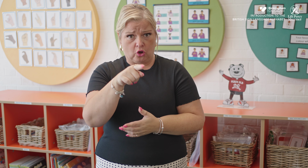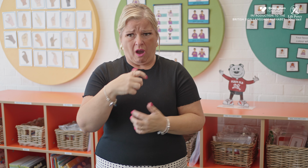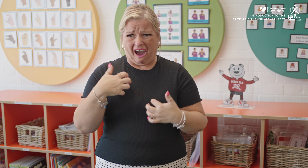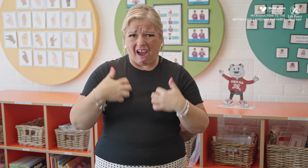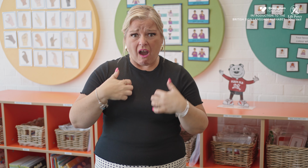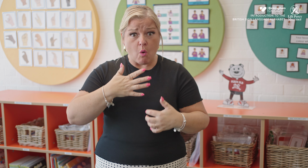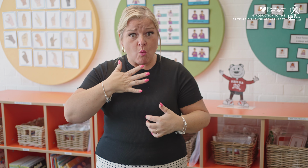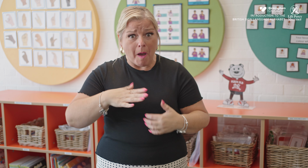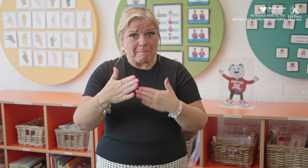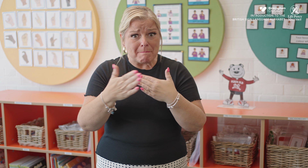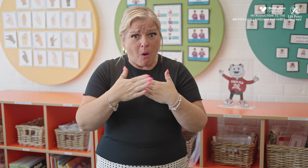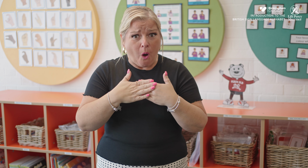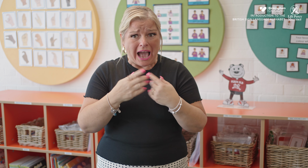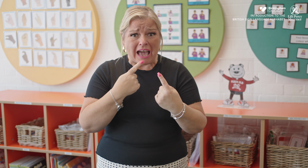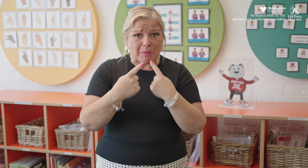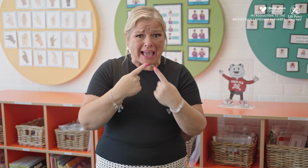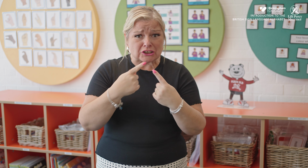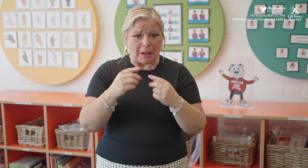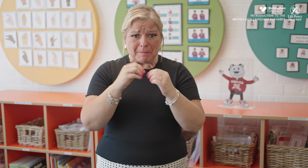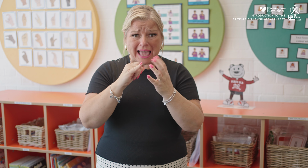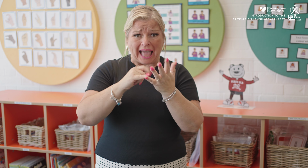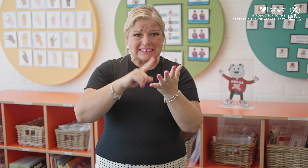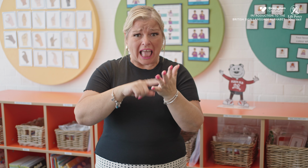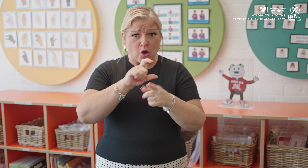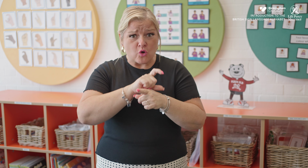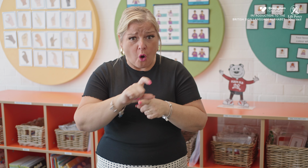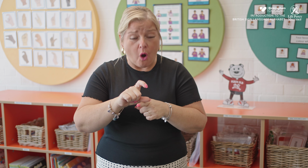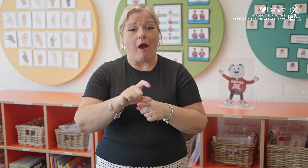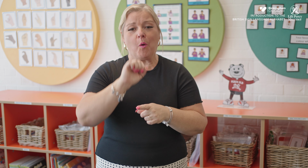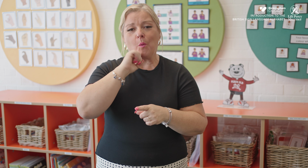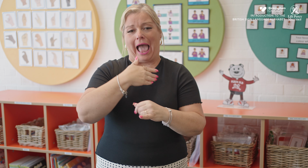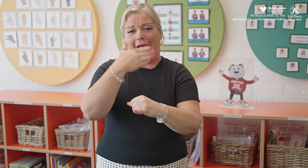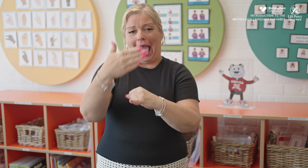For more comprehensive learning, we encourage you to explore full BSL courses.